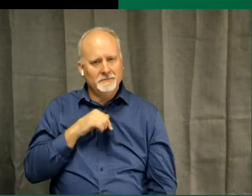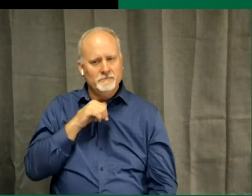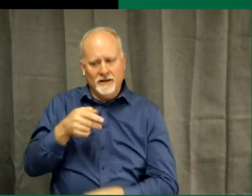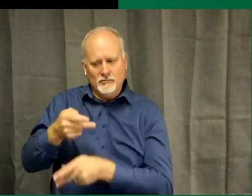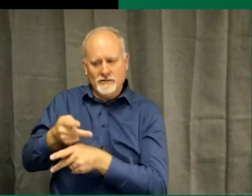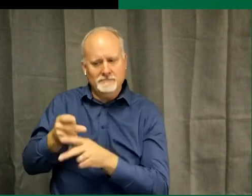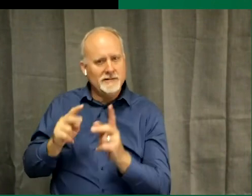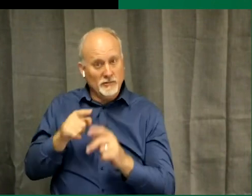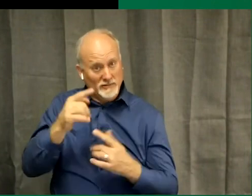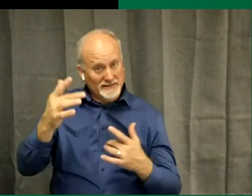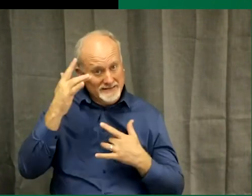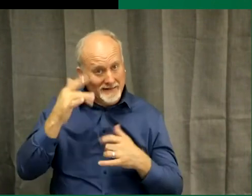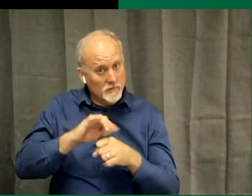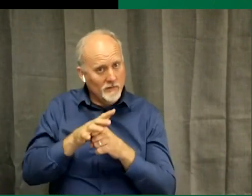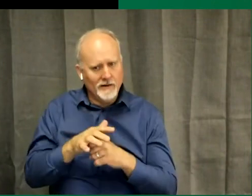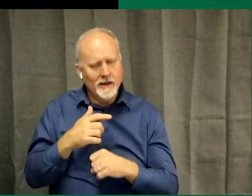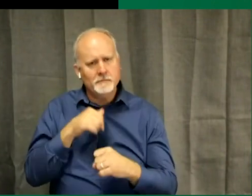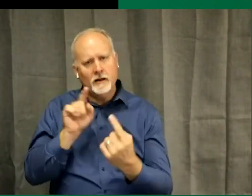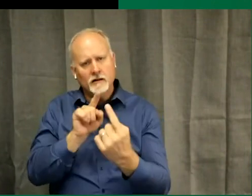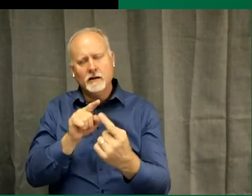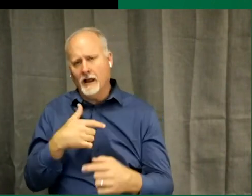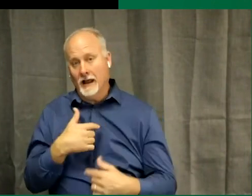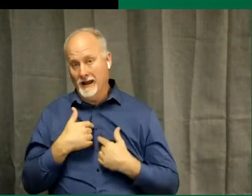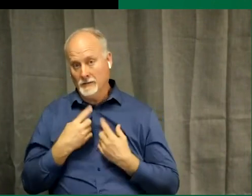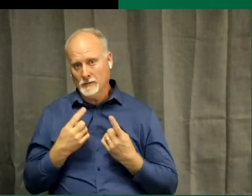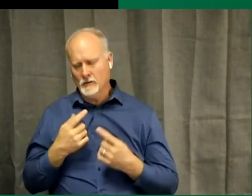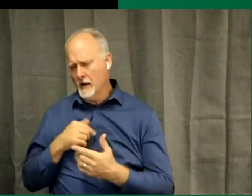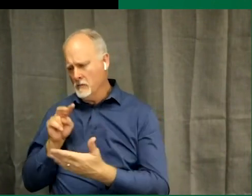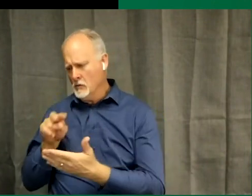you if you're sick with covid i'm going to look at the data at the population level to see who's